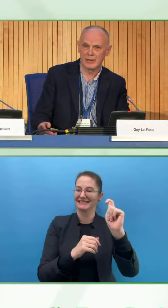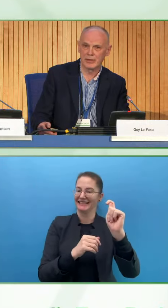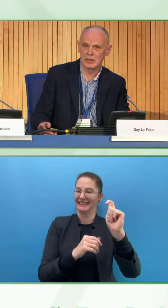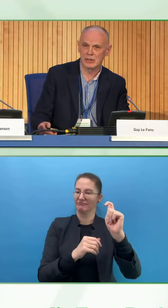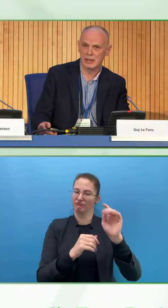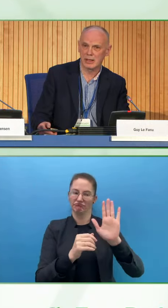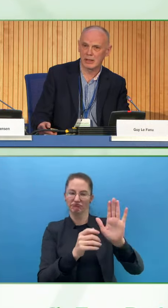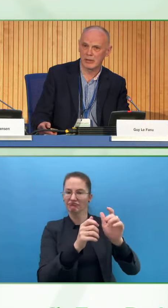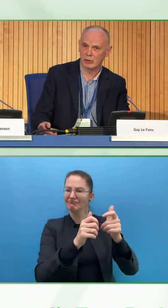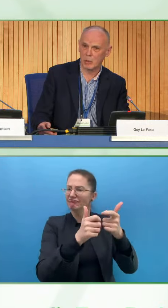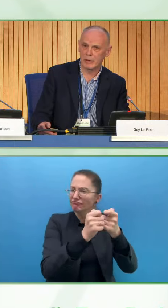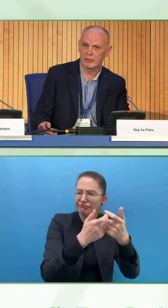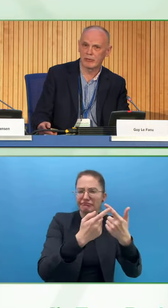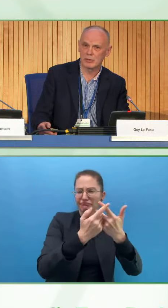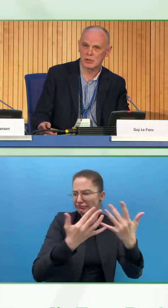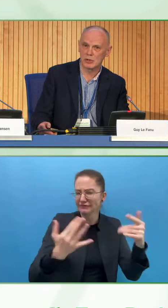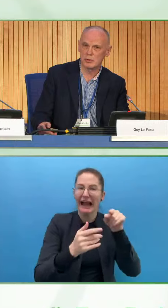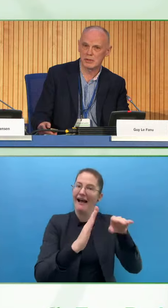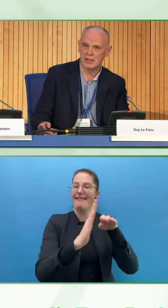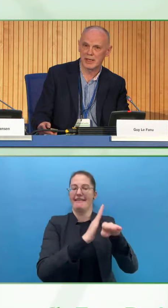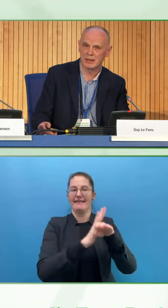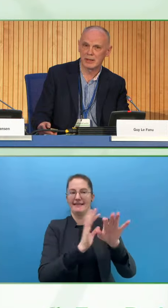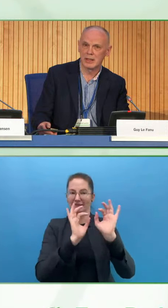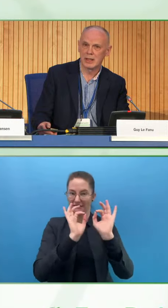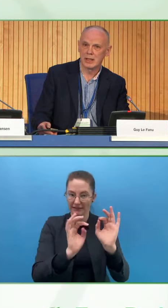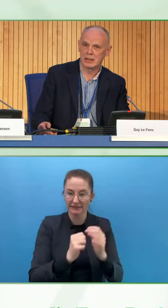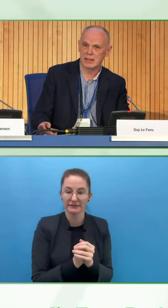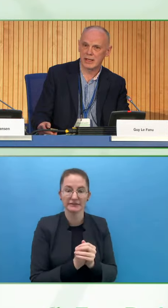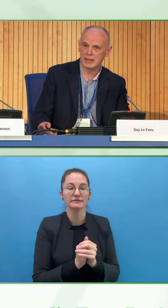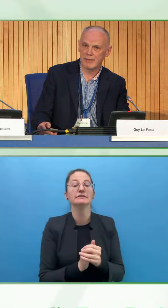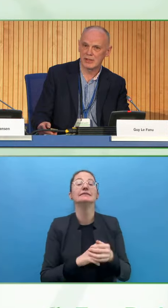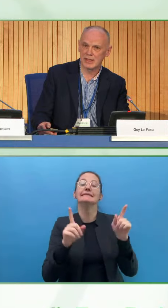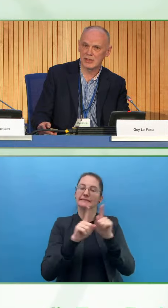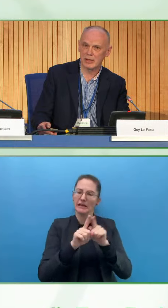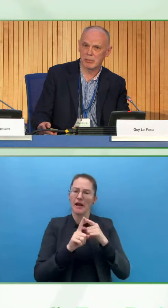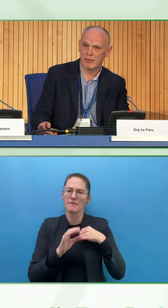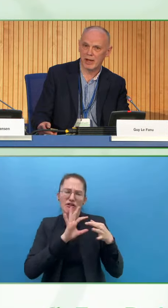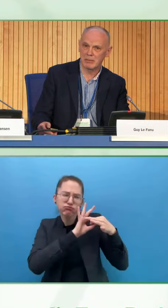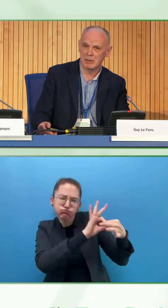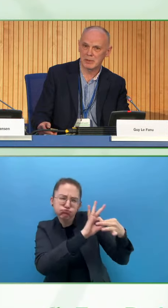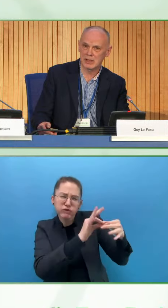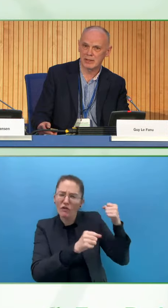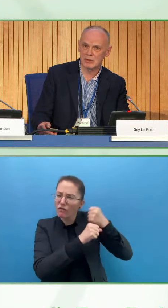And there is a quote from a student year, that Sightsavers India provide me with skills